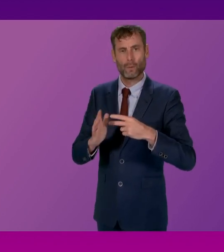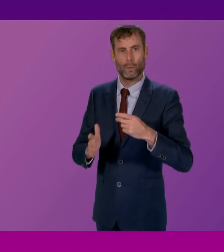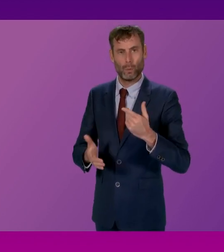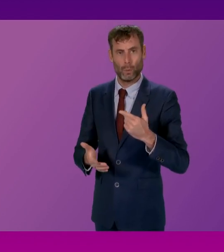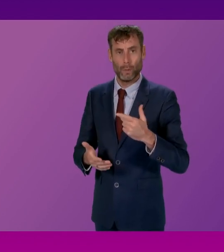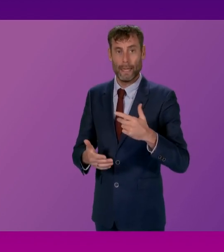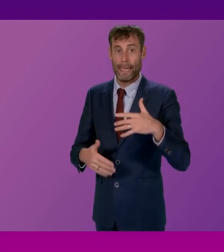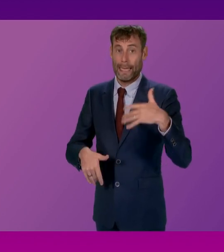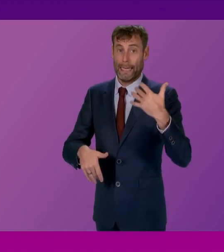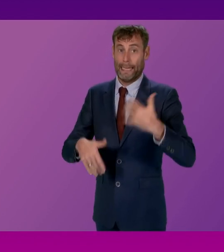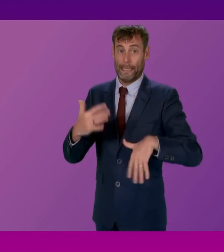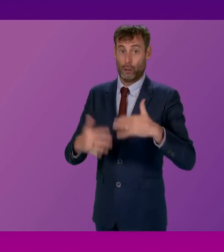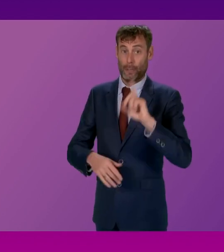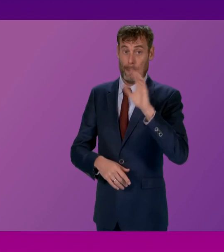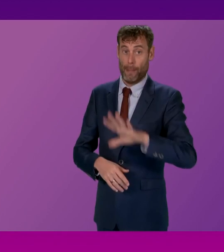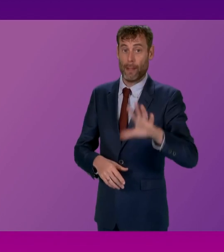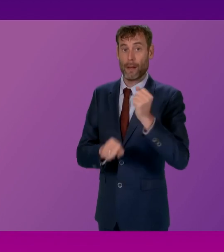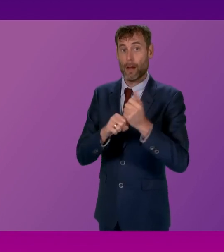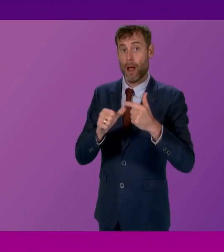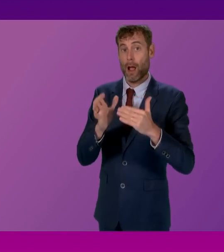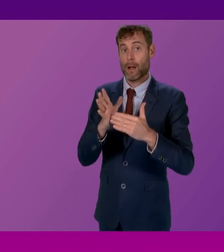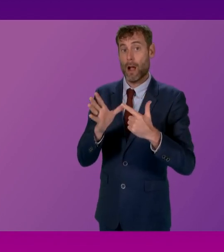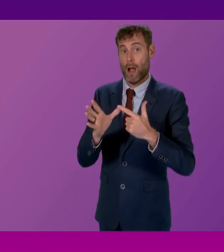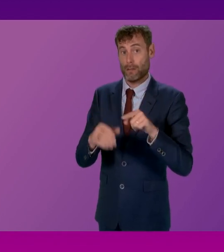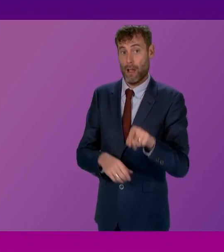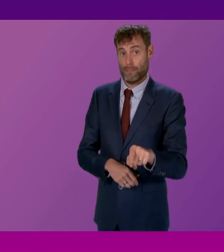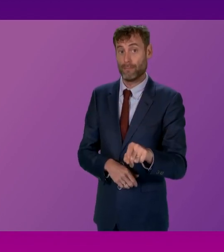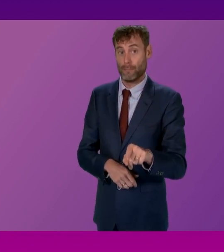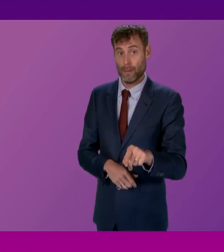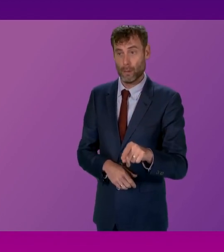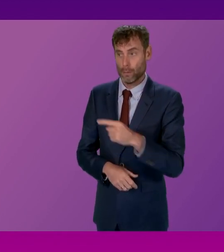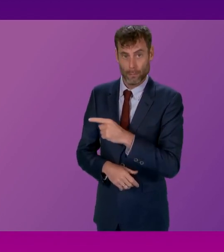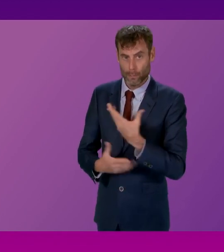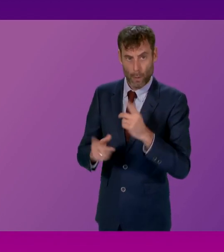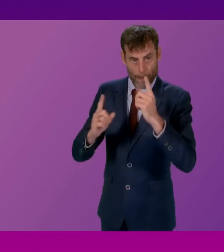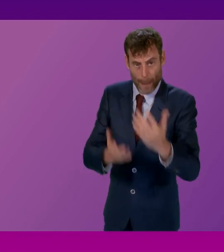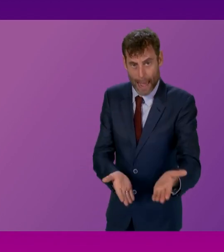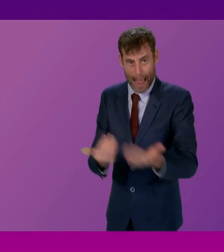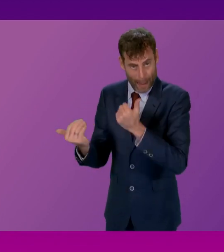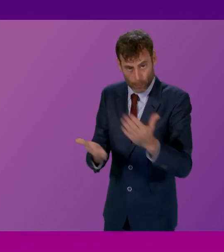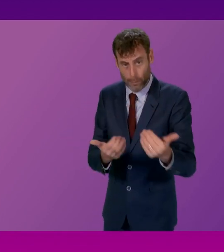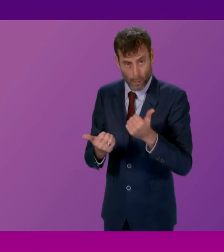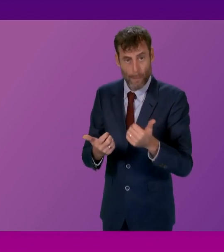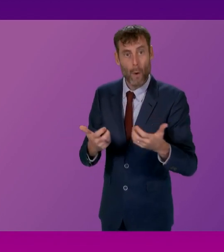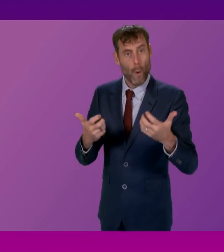civilians from Gaza in the light of his commitment to treat injured civilians in Scottish hospitals